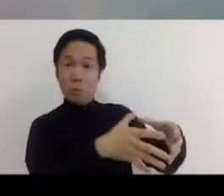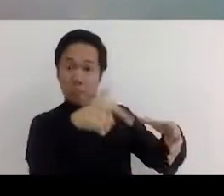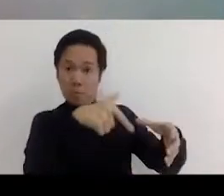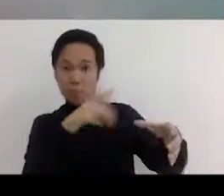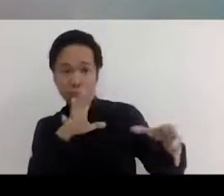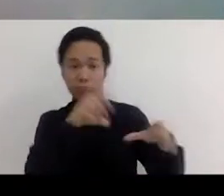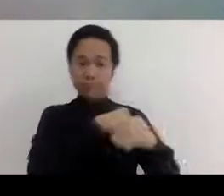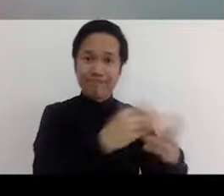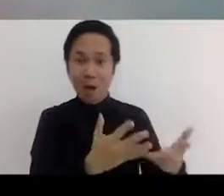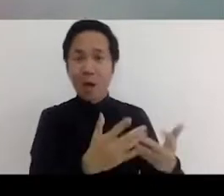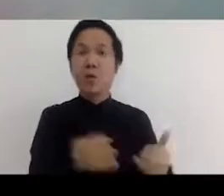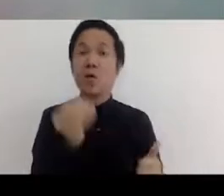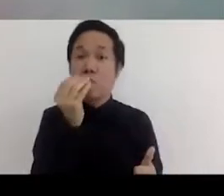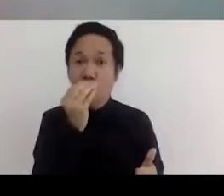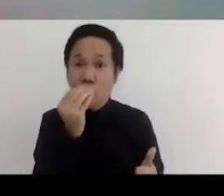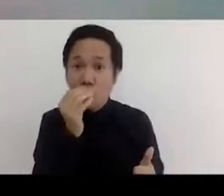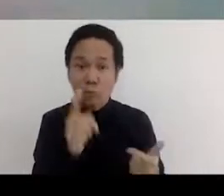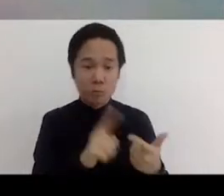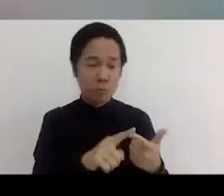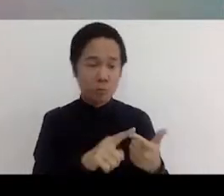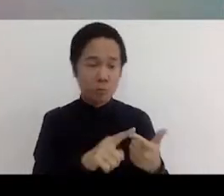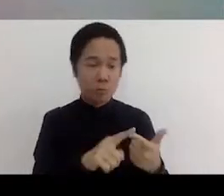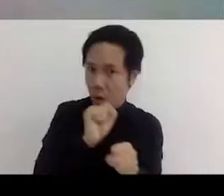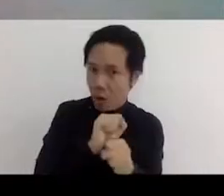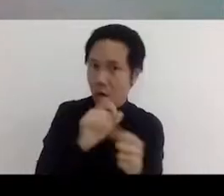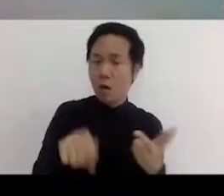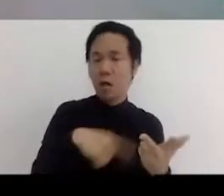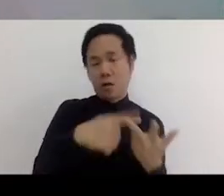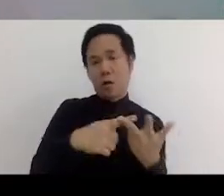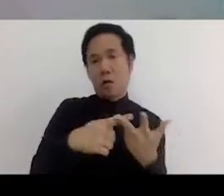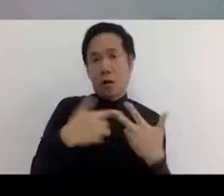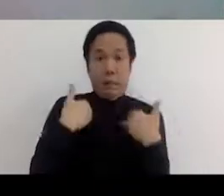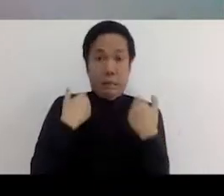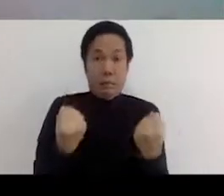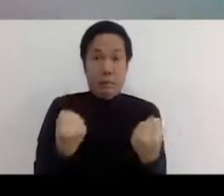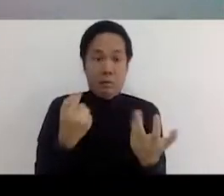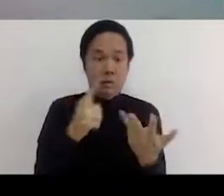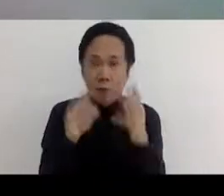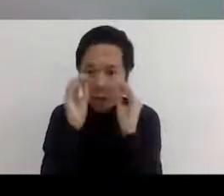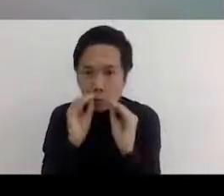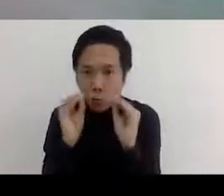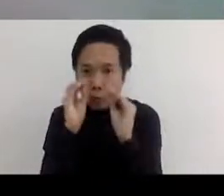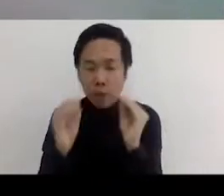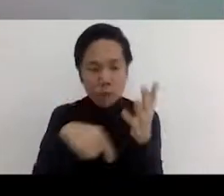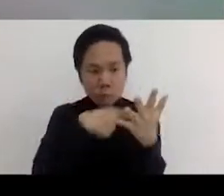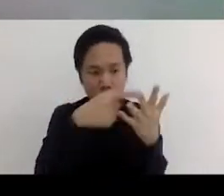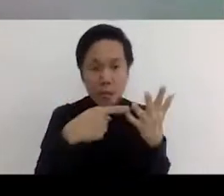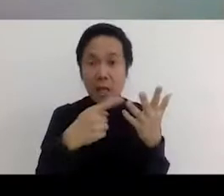Serving on these different cluster groups allowed us opportunity to promote the twin track approach,